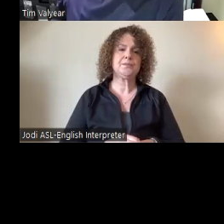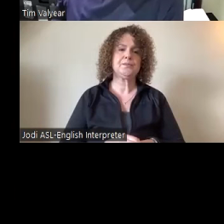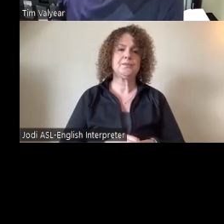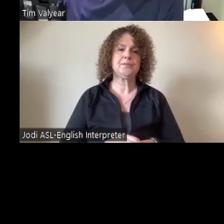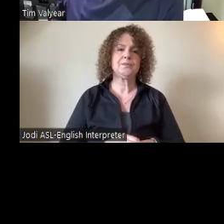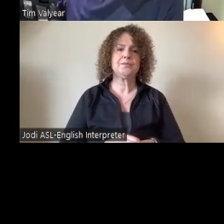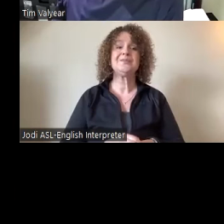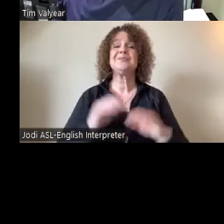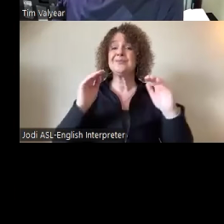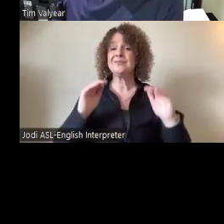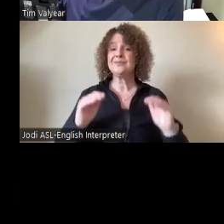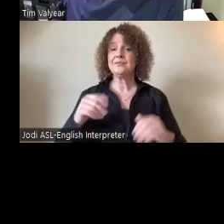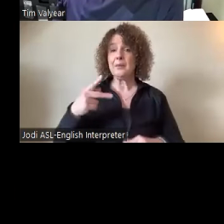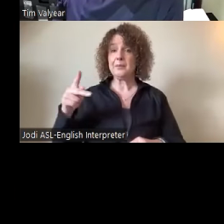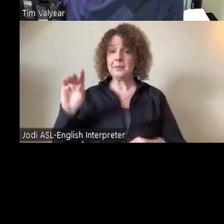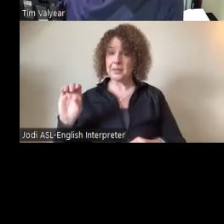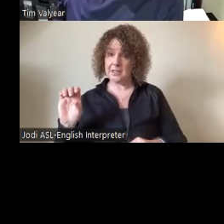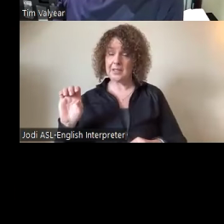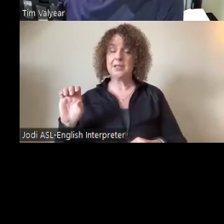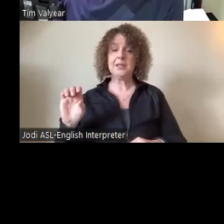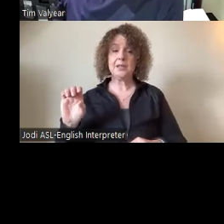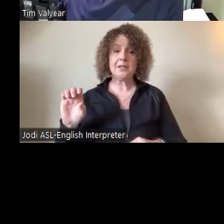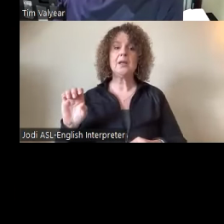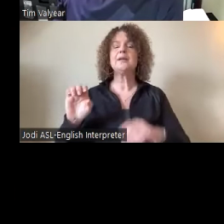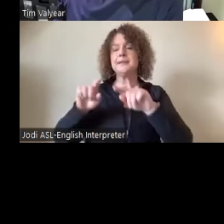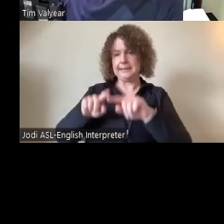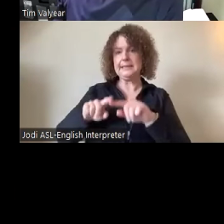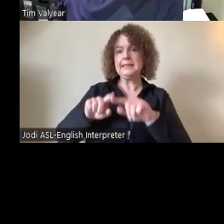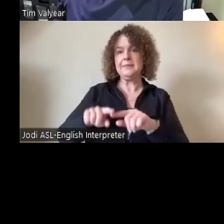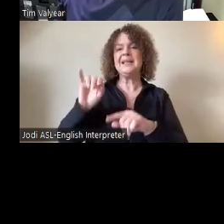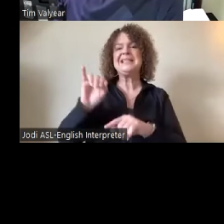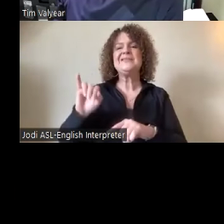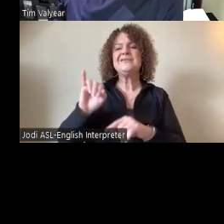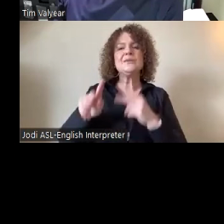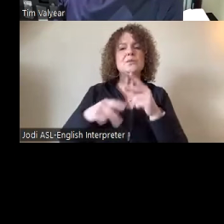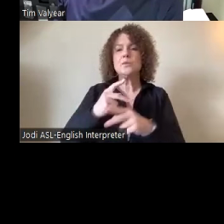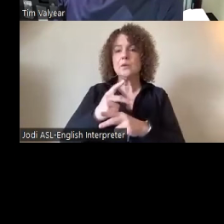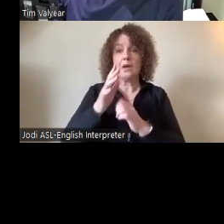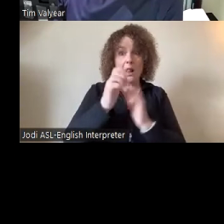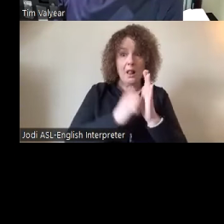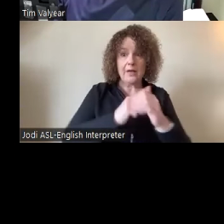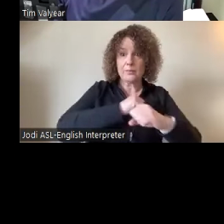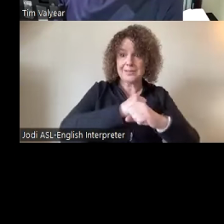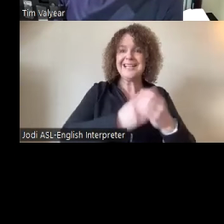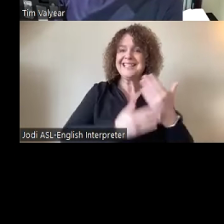touch surfaces need to be